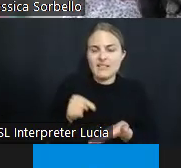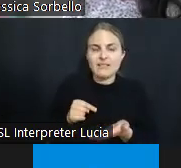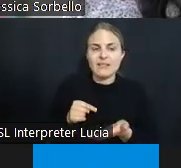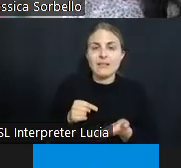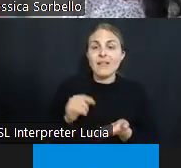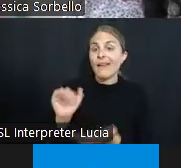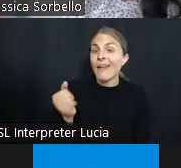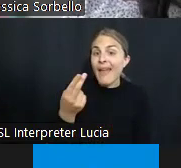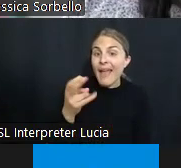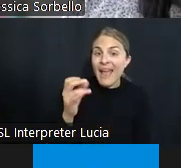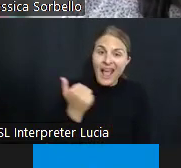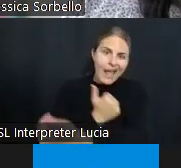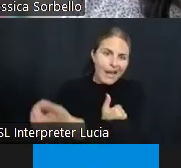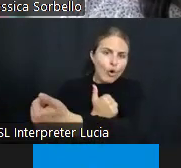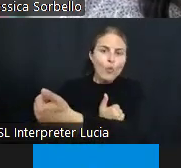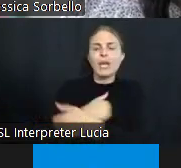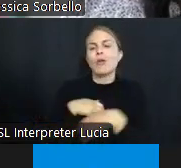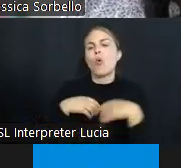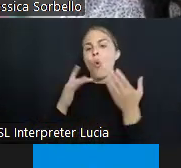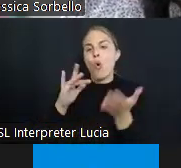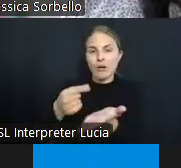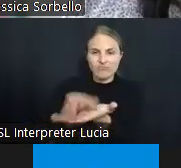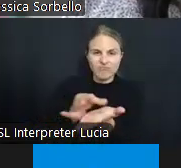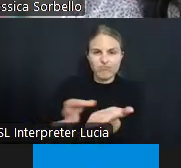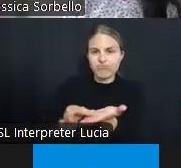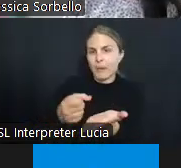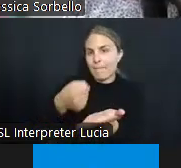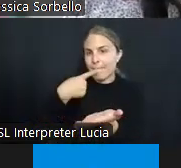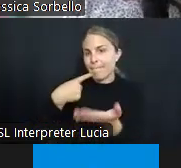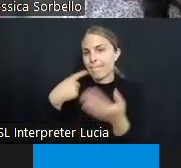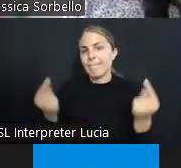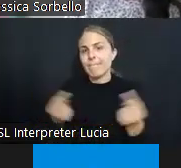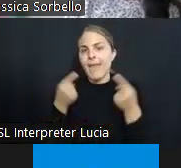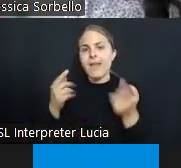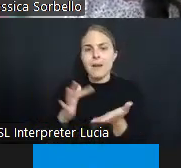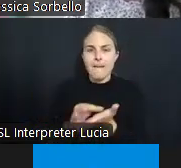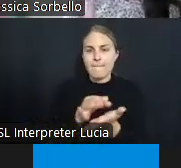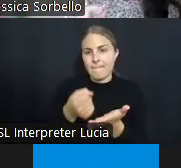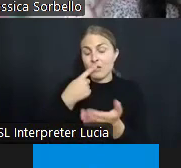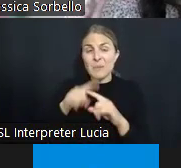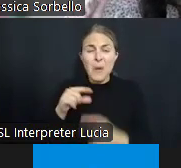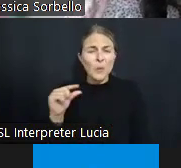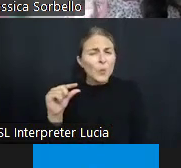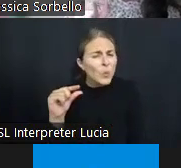You need an incredibly small amount just the tip of a pen